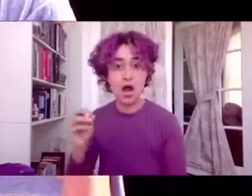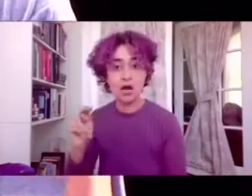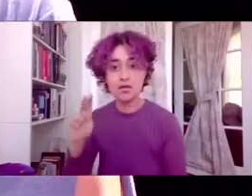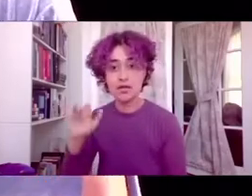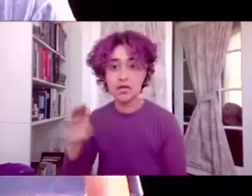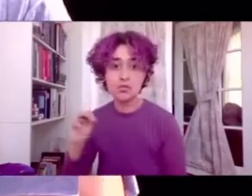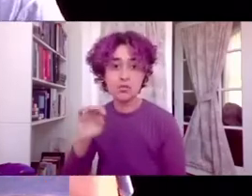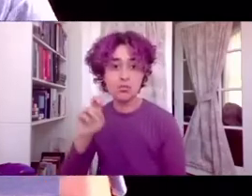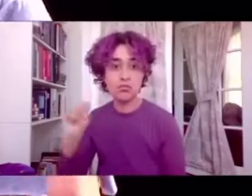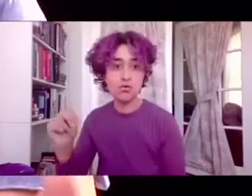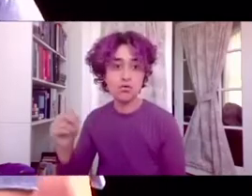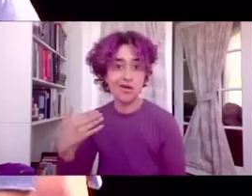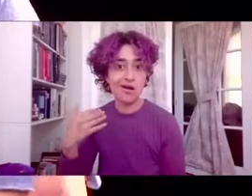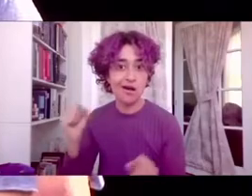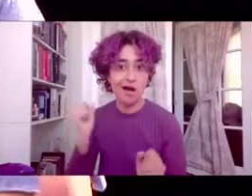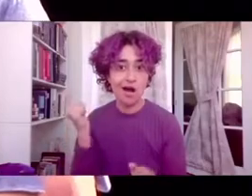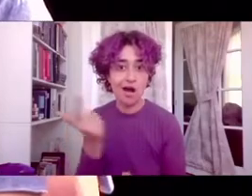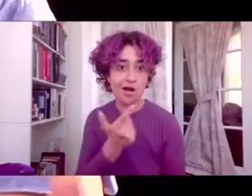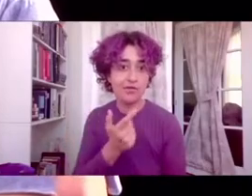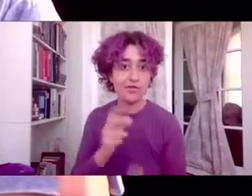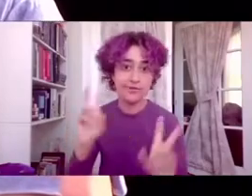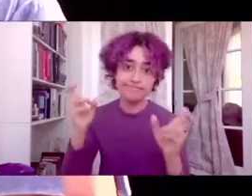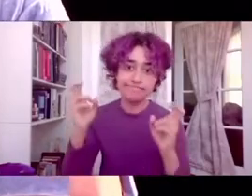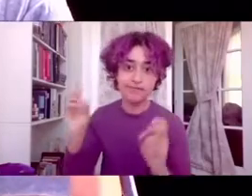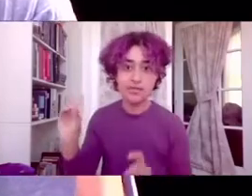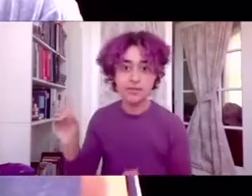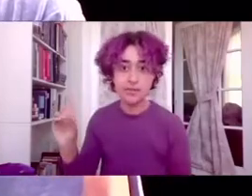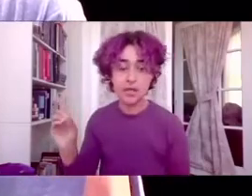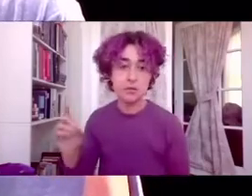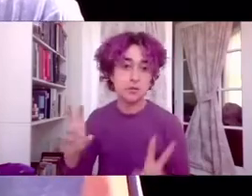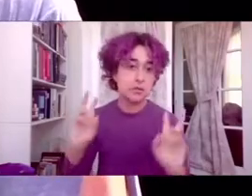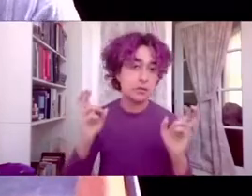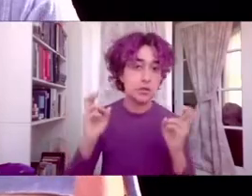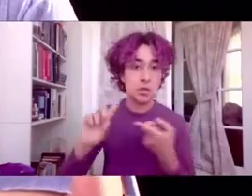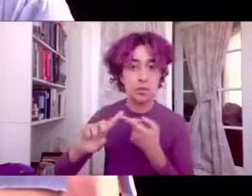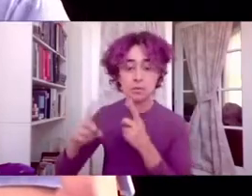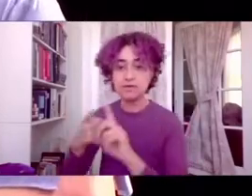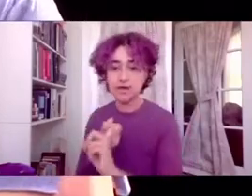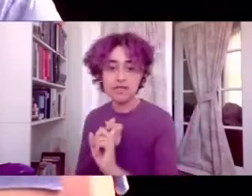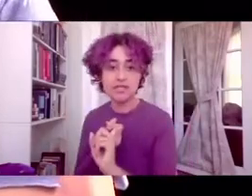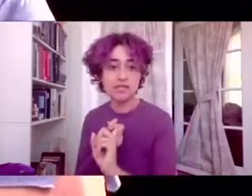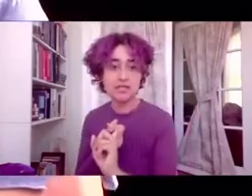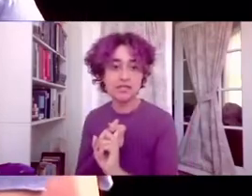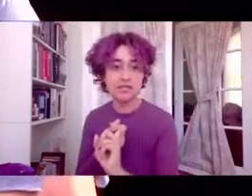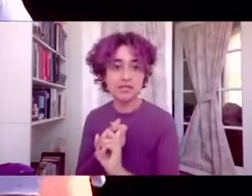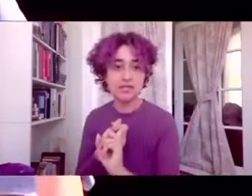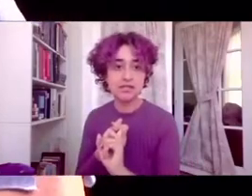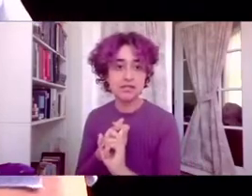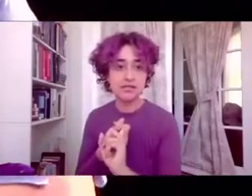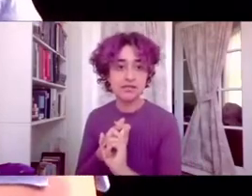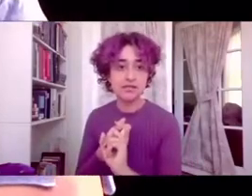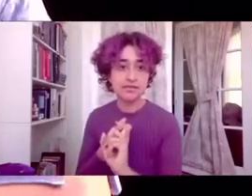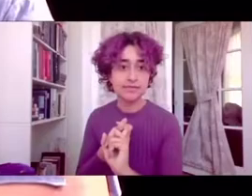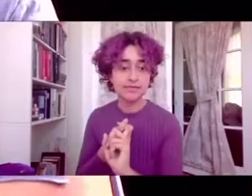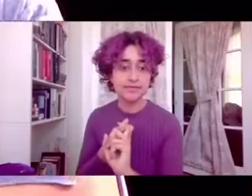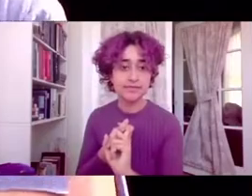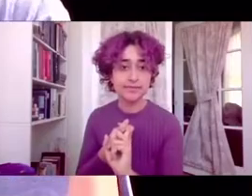all of so called democracies, so called friends, from electoral college started showing up